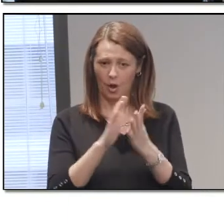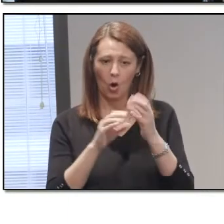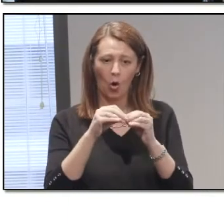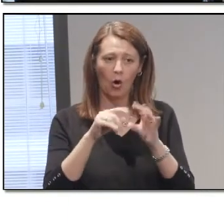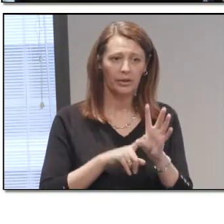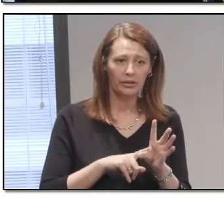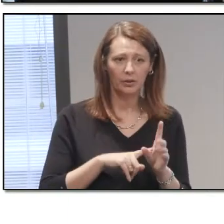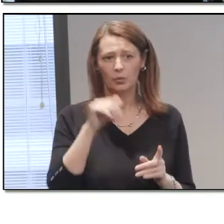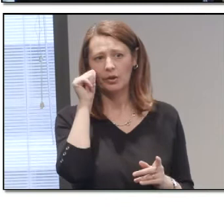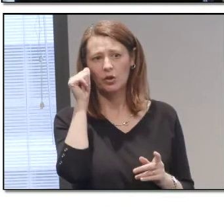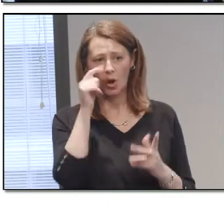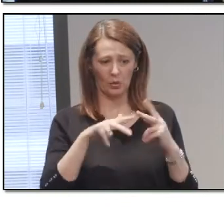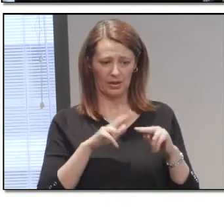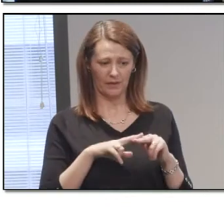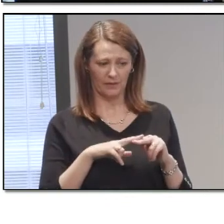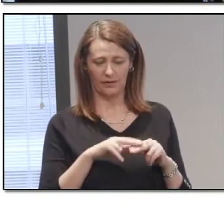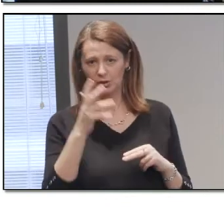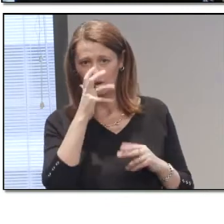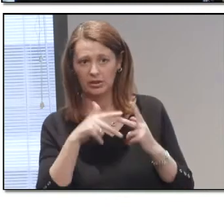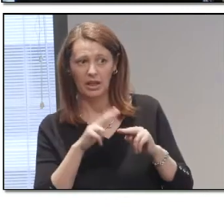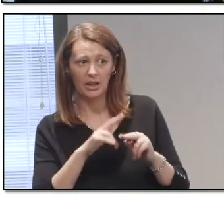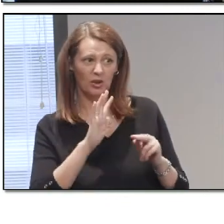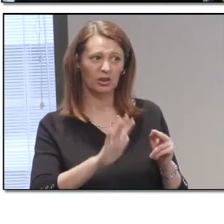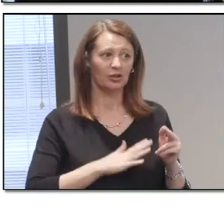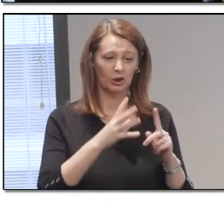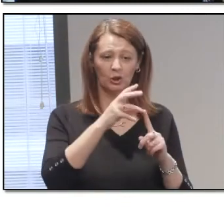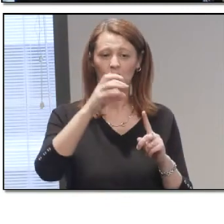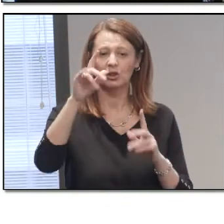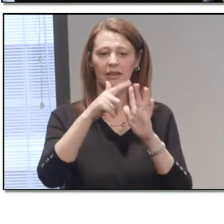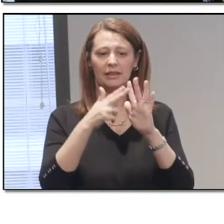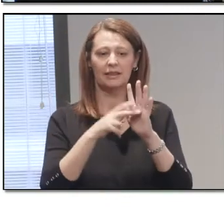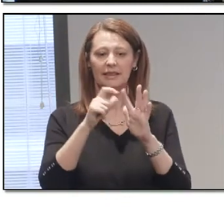We know that if you're into burning incense maybe you might want to reduce your burning of incense,